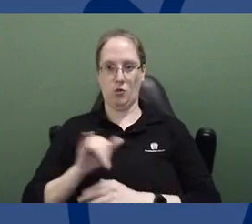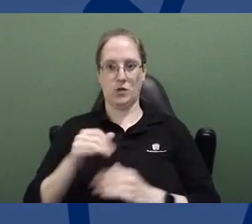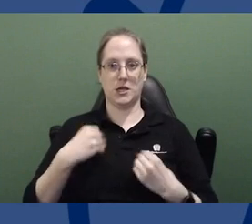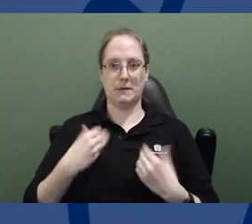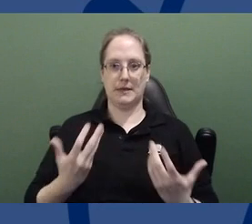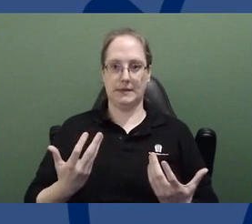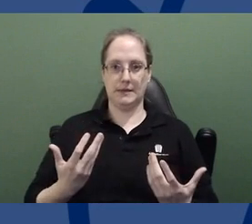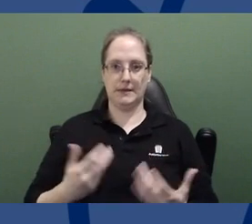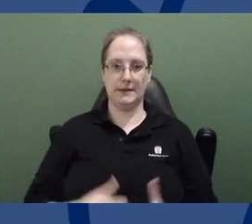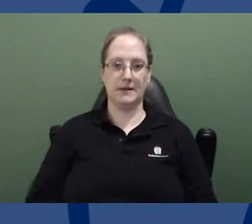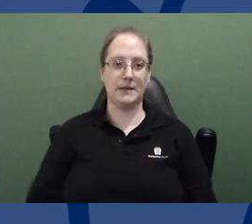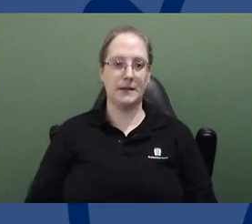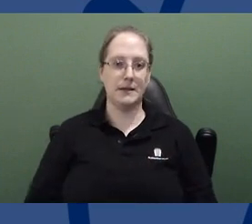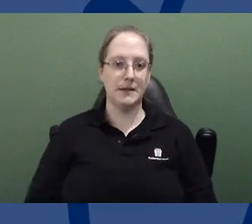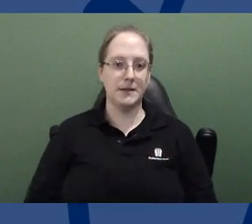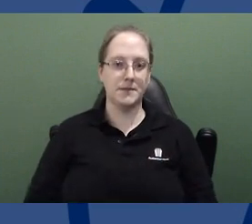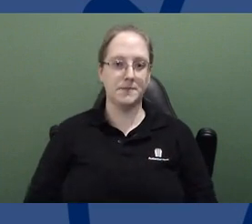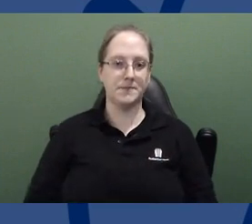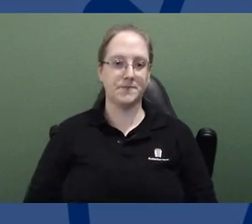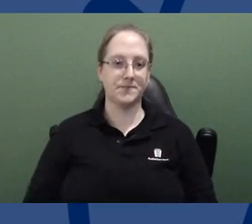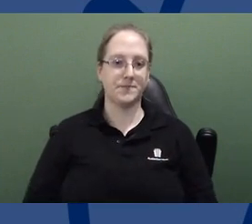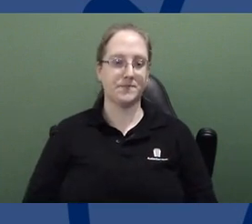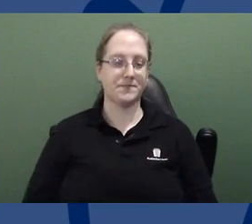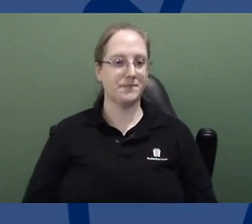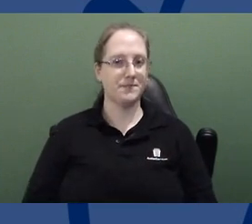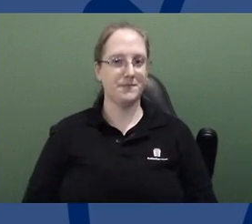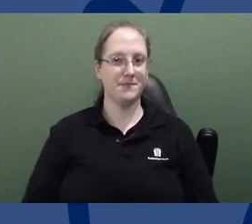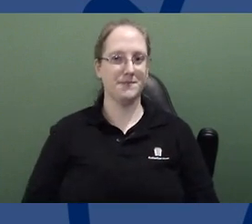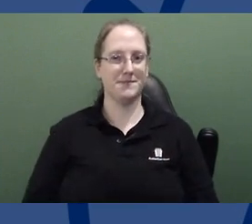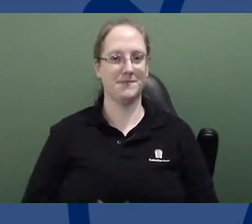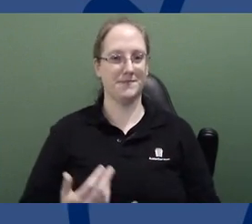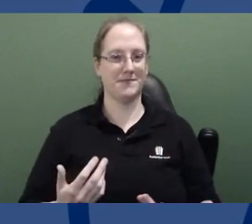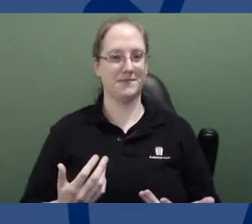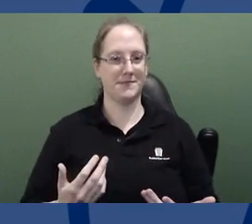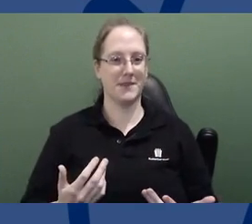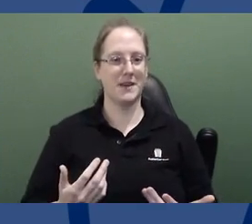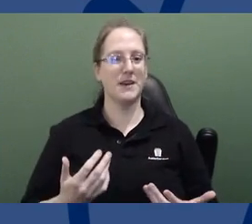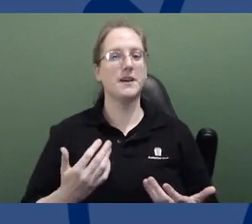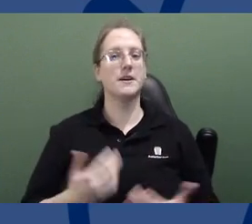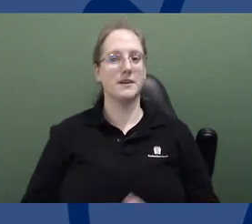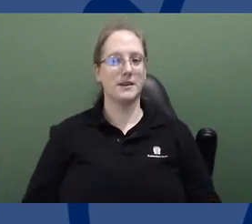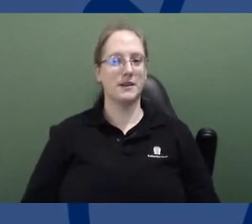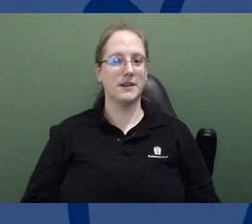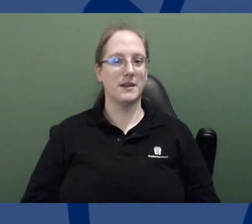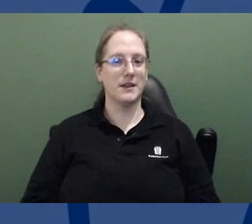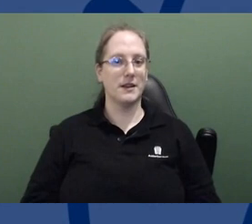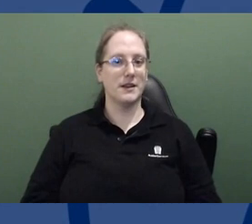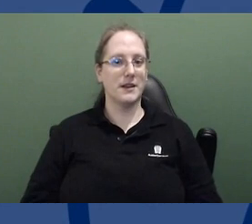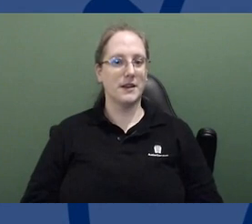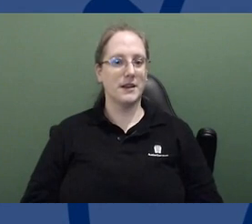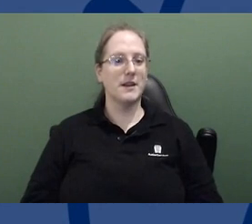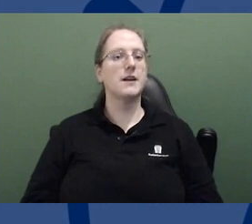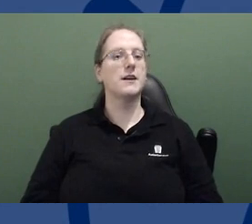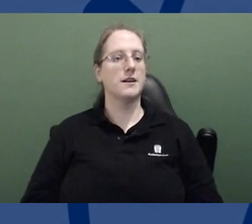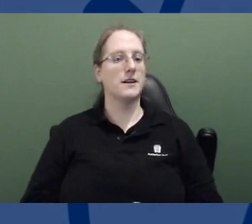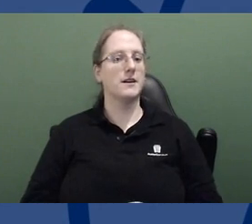So the turnover is with one firm but the turnover decline is with the other. And this